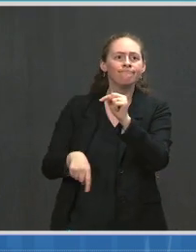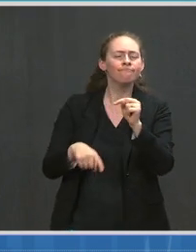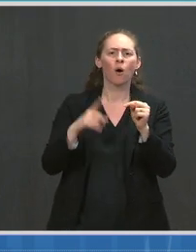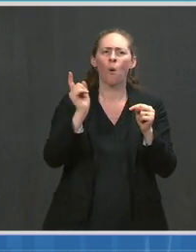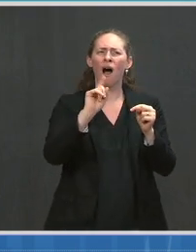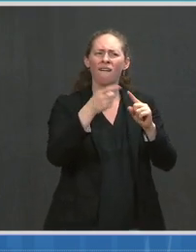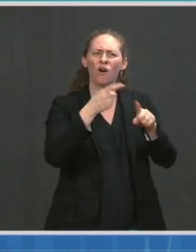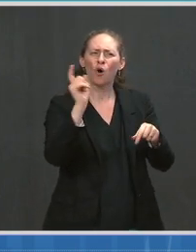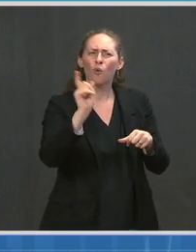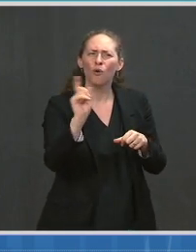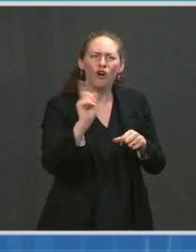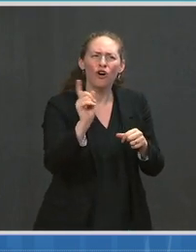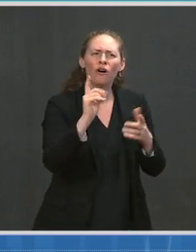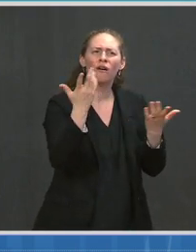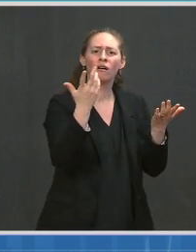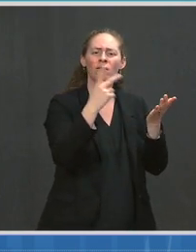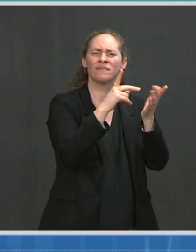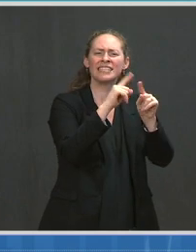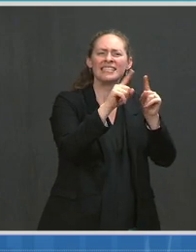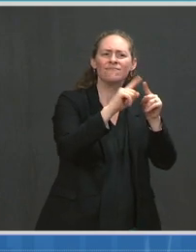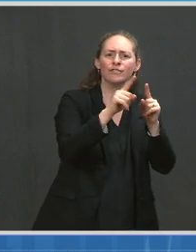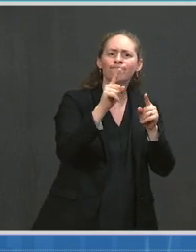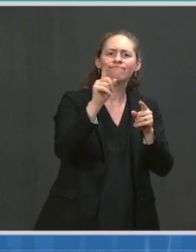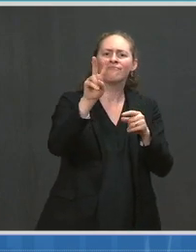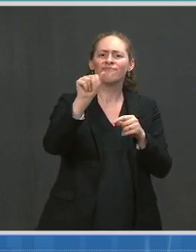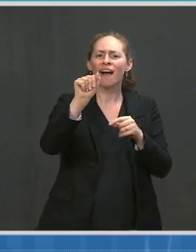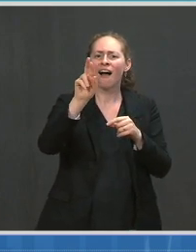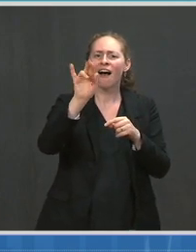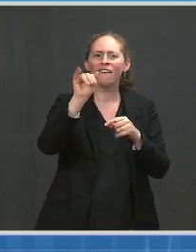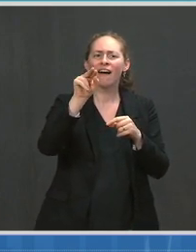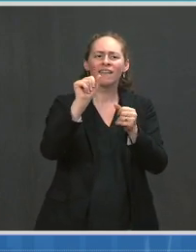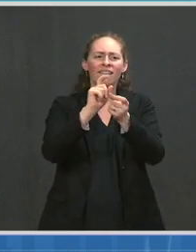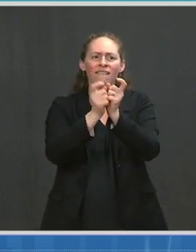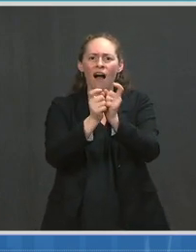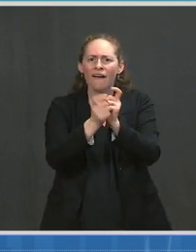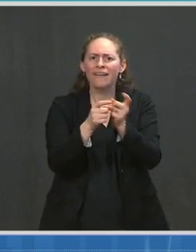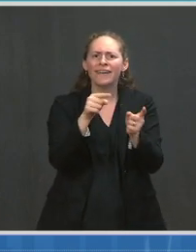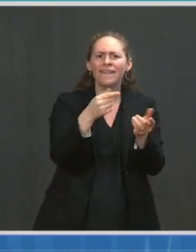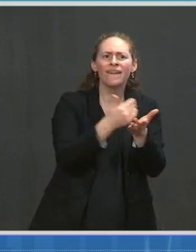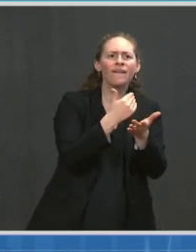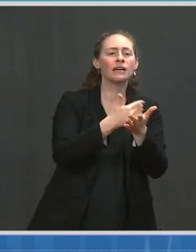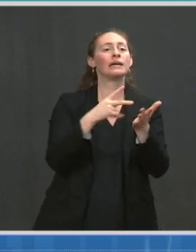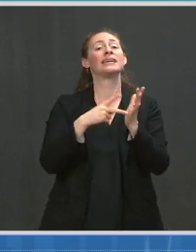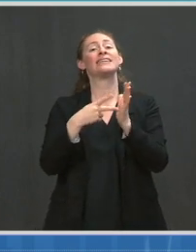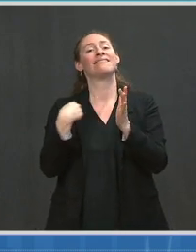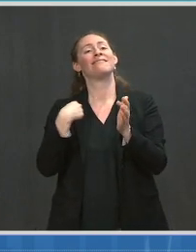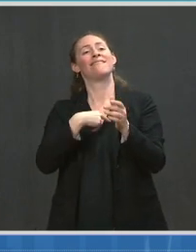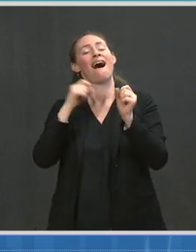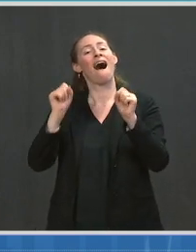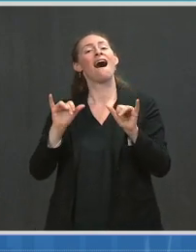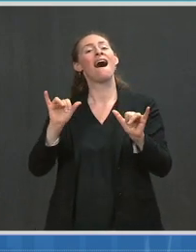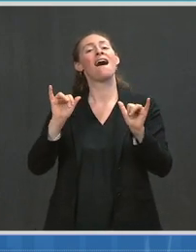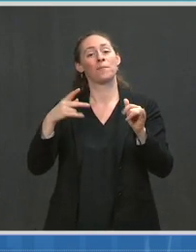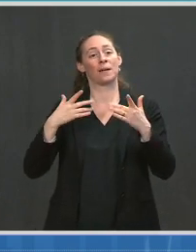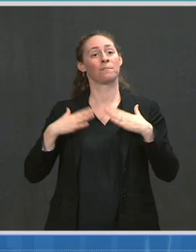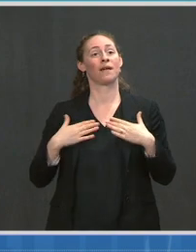which would be much more explainable if you don't have enough cross-reactivity. So all of that information will be collected